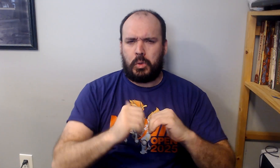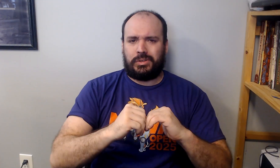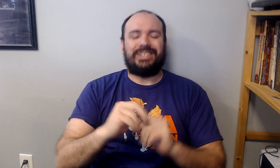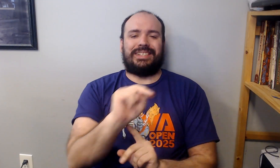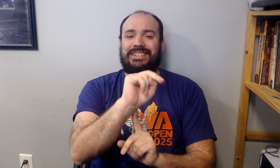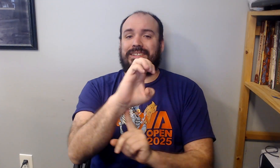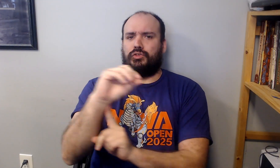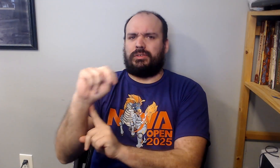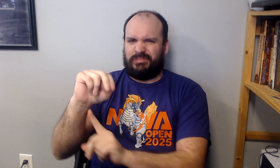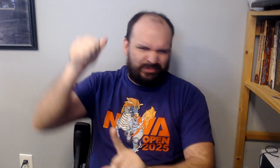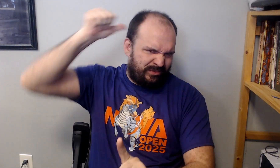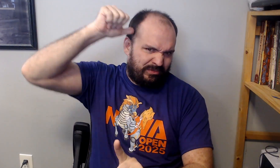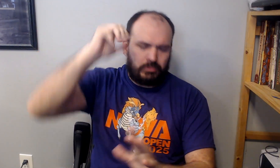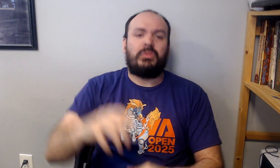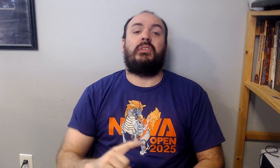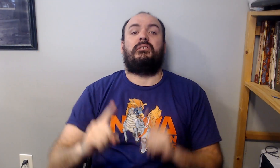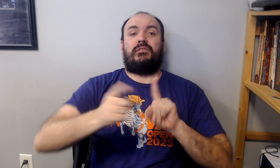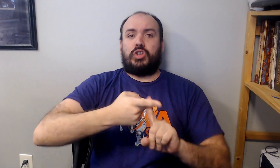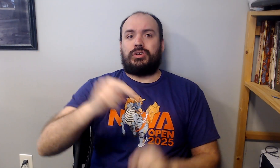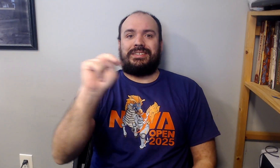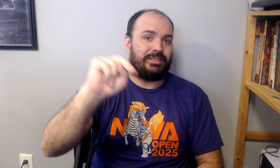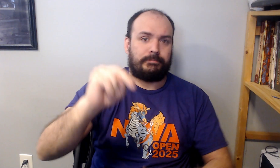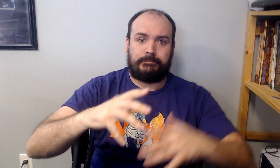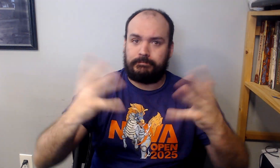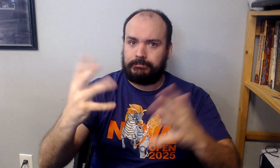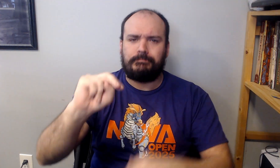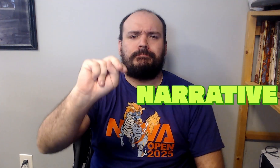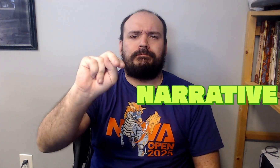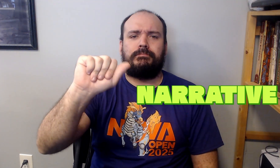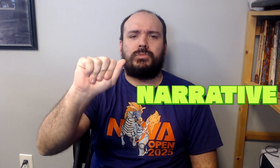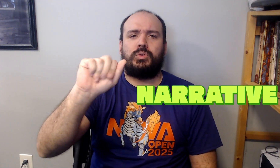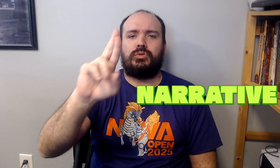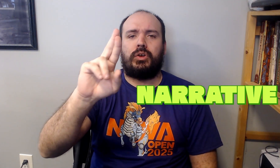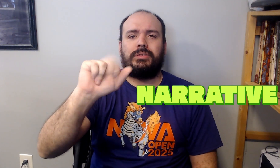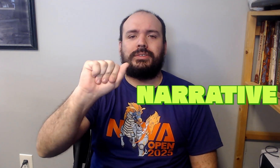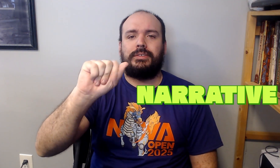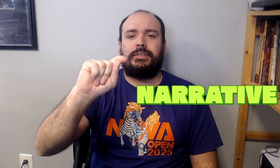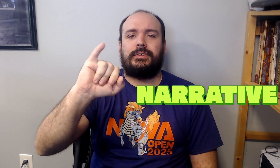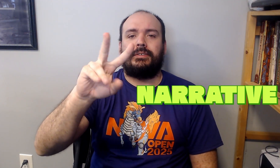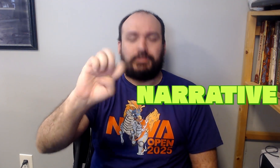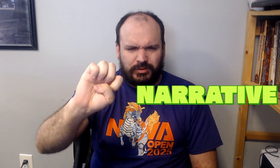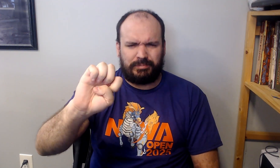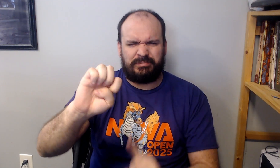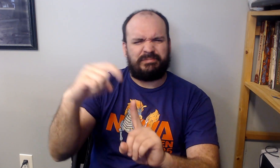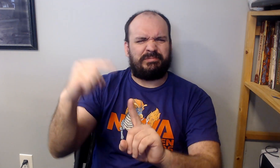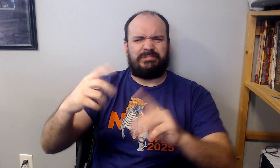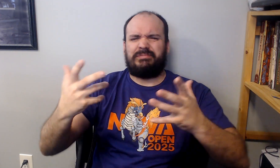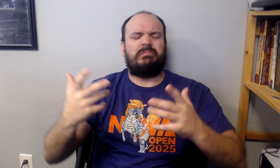NEON. Keep that in mind. First N: Narrative What’s that?